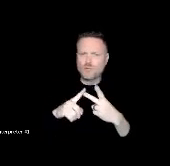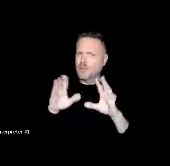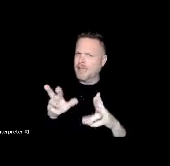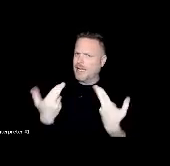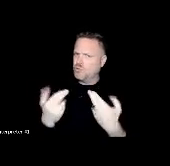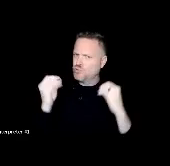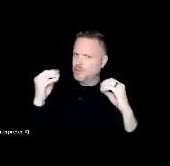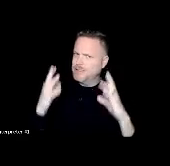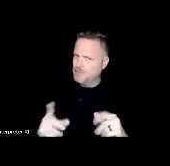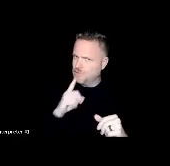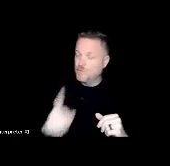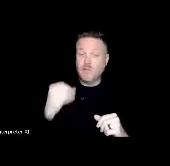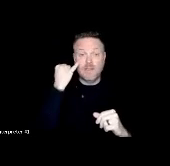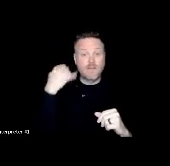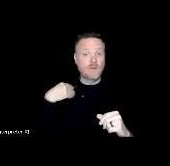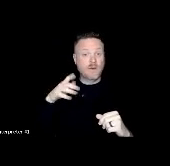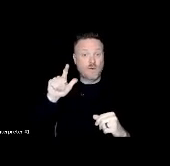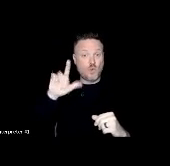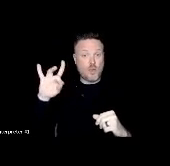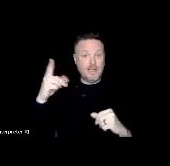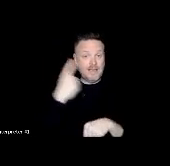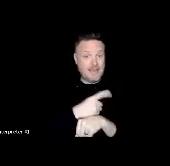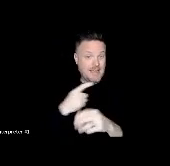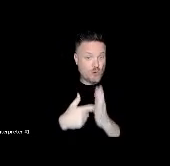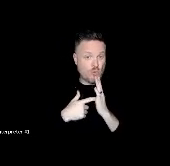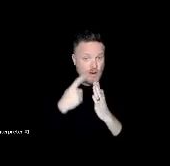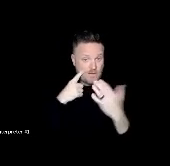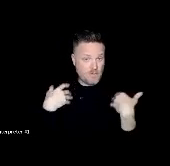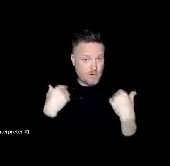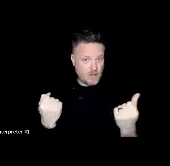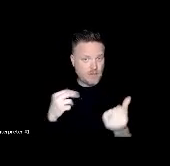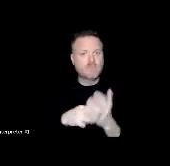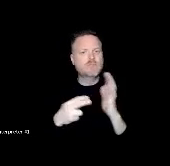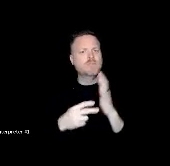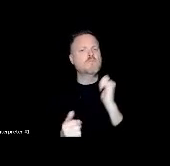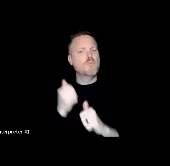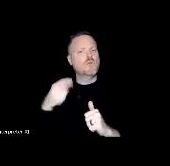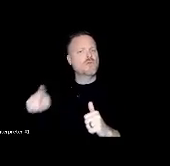if there's 28 days for recovery, that means that most of the recovery for concussion's going to be